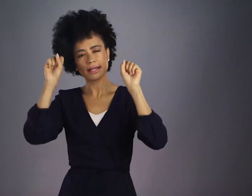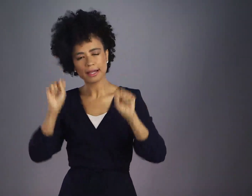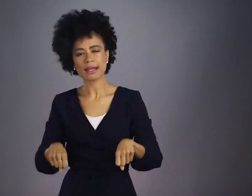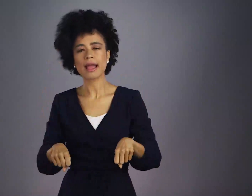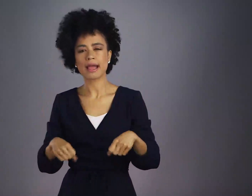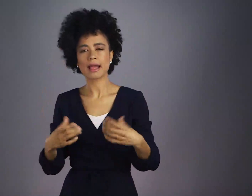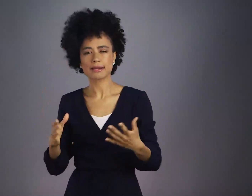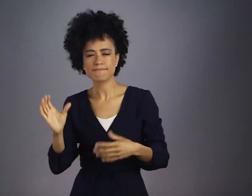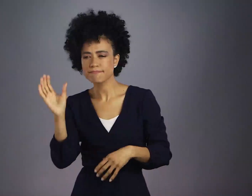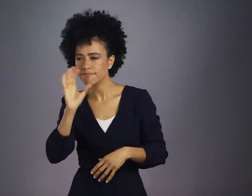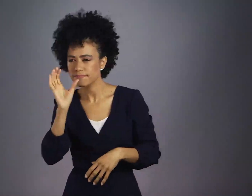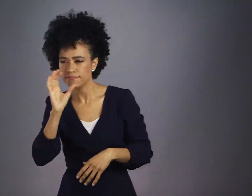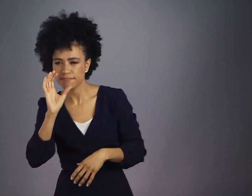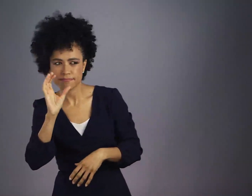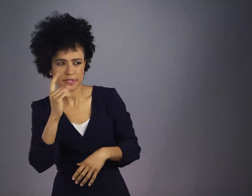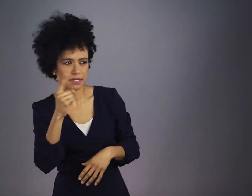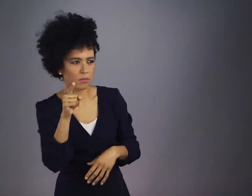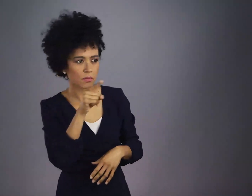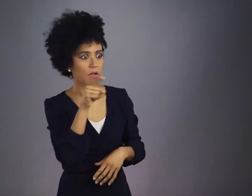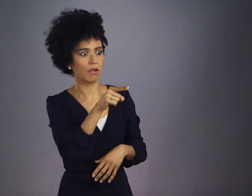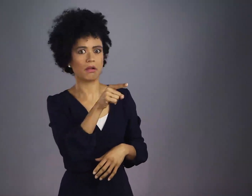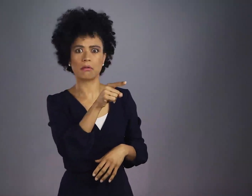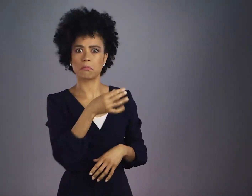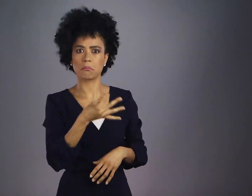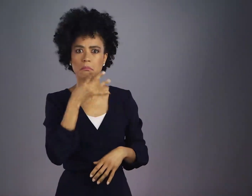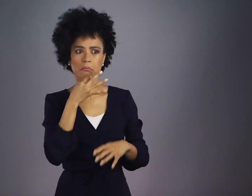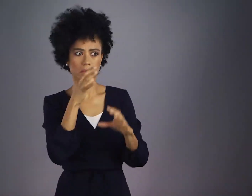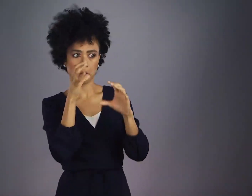for a close-mouthed, understanding friend.